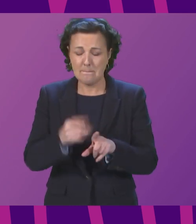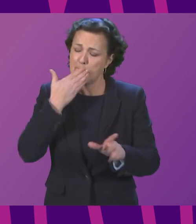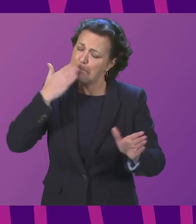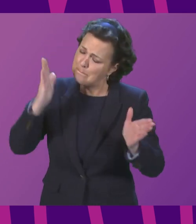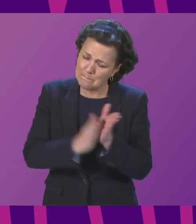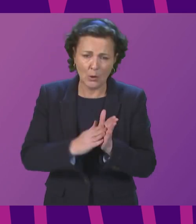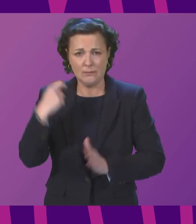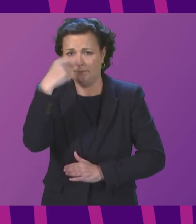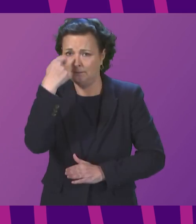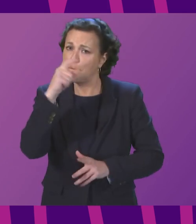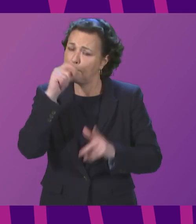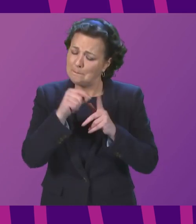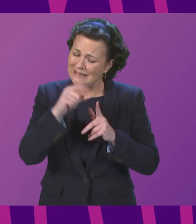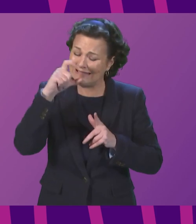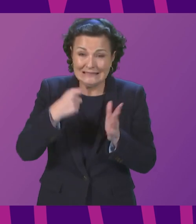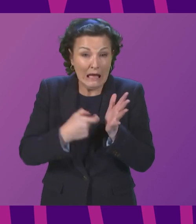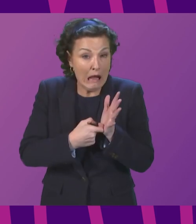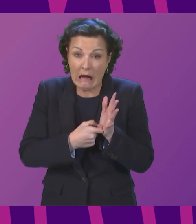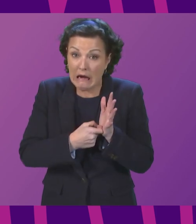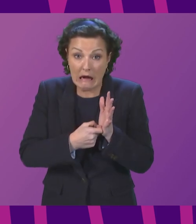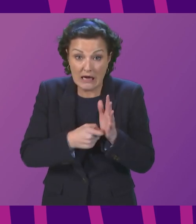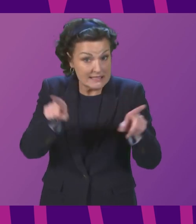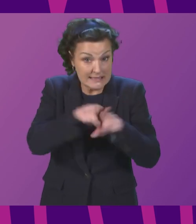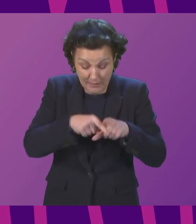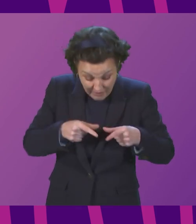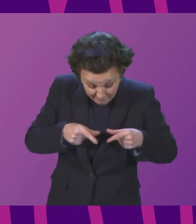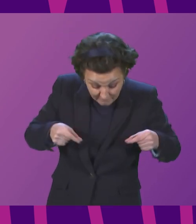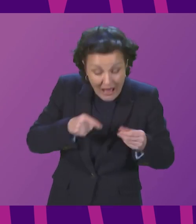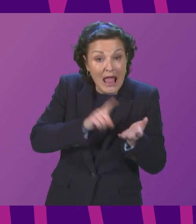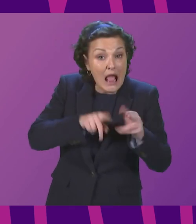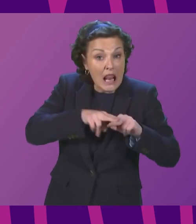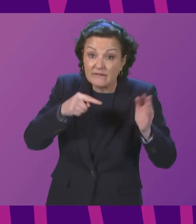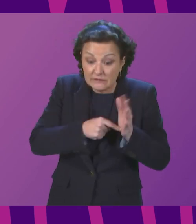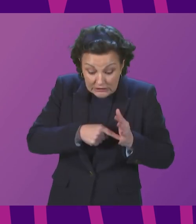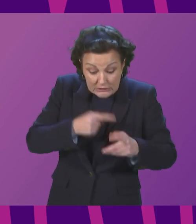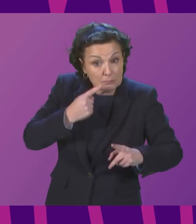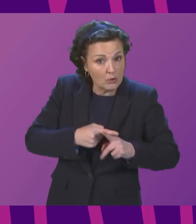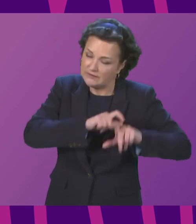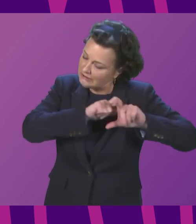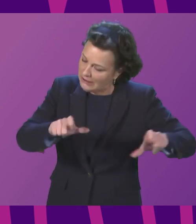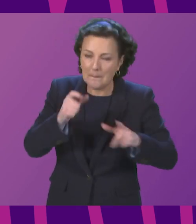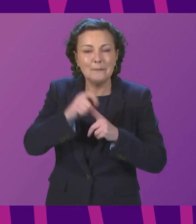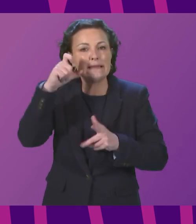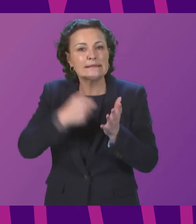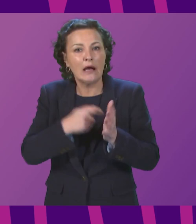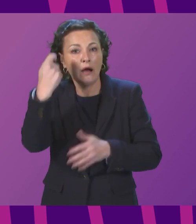even after a positive lateral flow test. The advice to everyone is to test regularly with